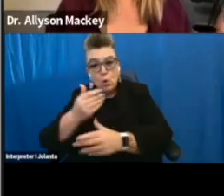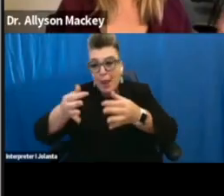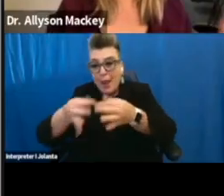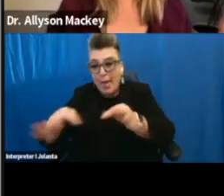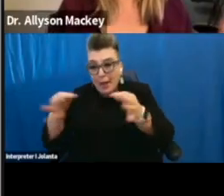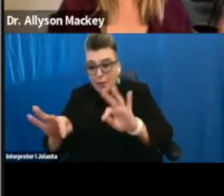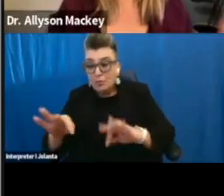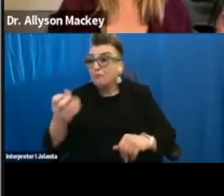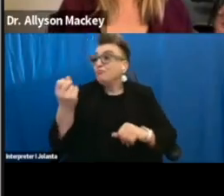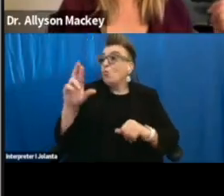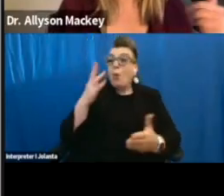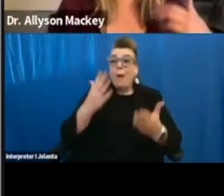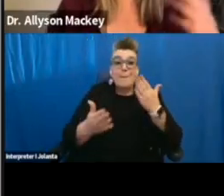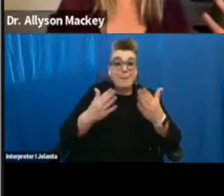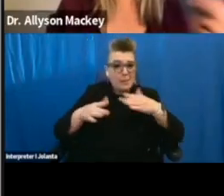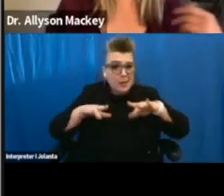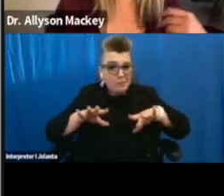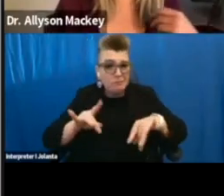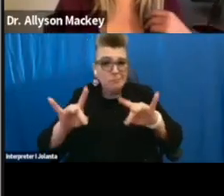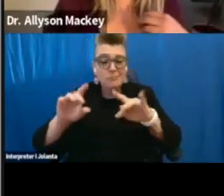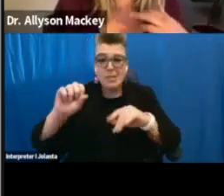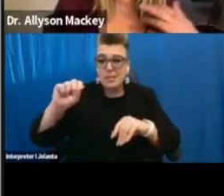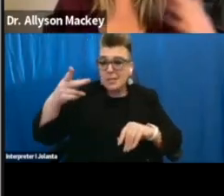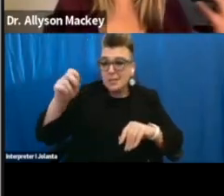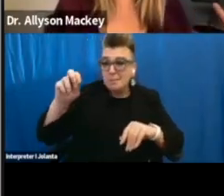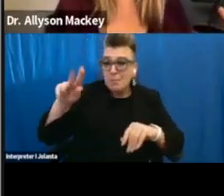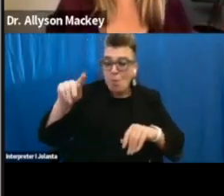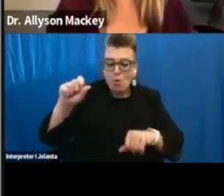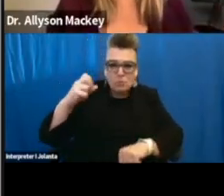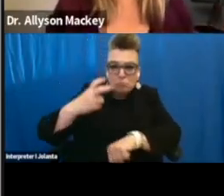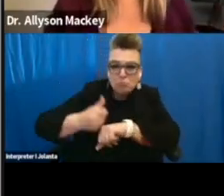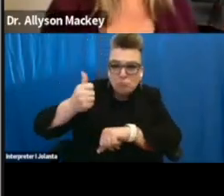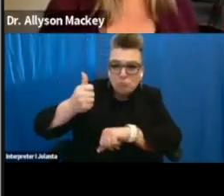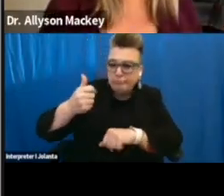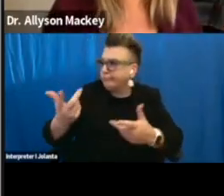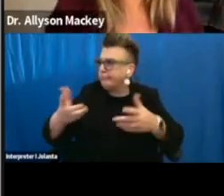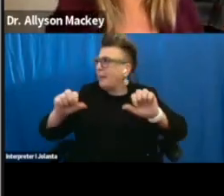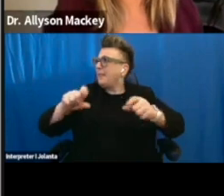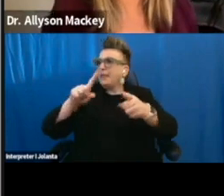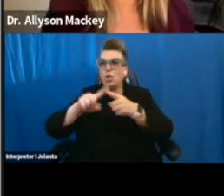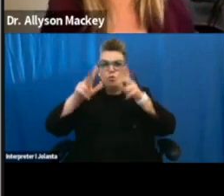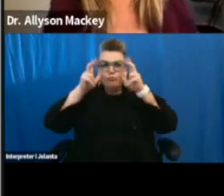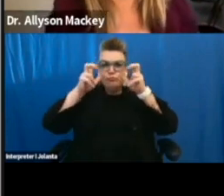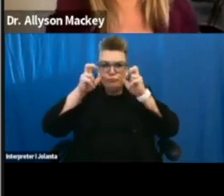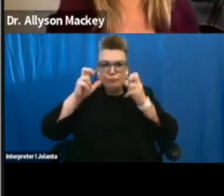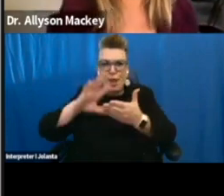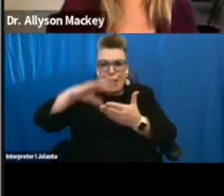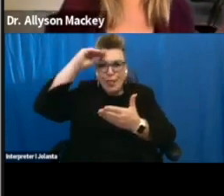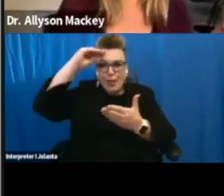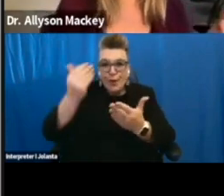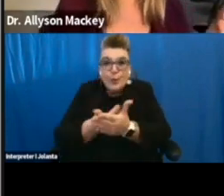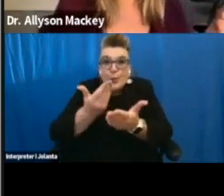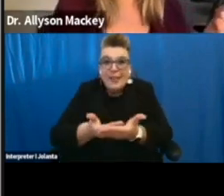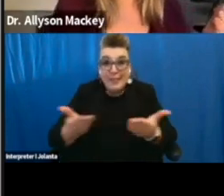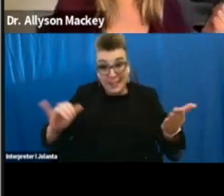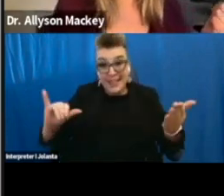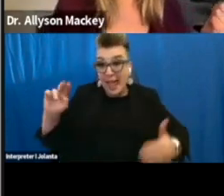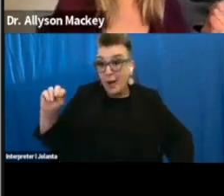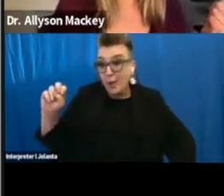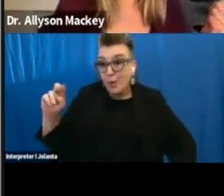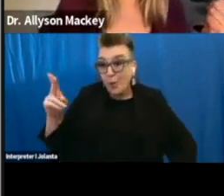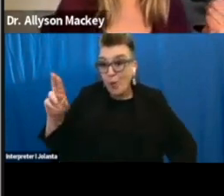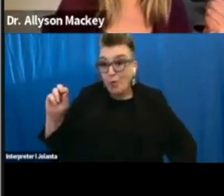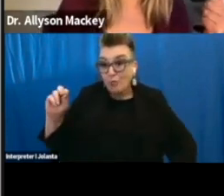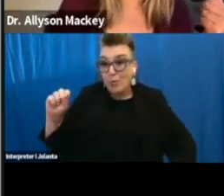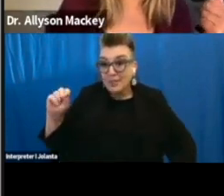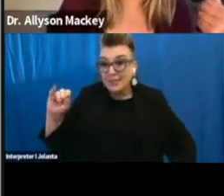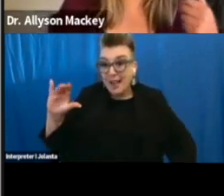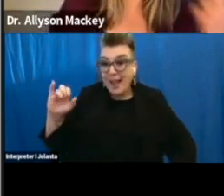childhood and our ability to learn new things like neuroscience all the way into adulthood